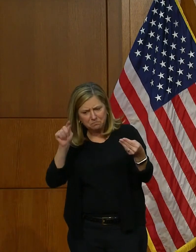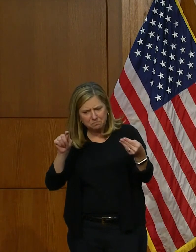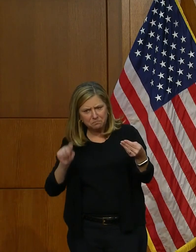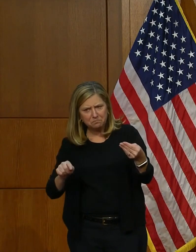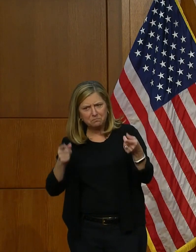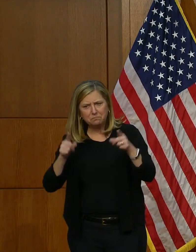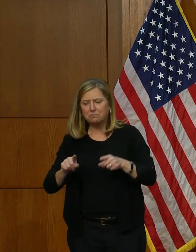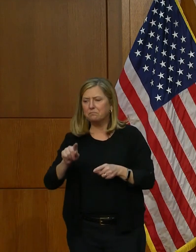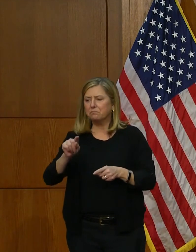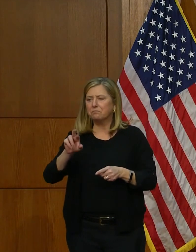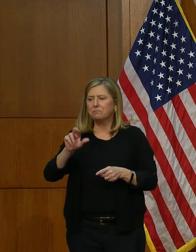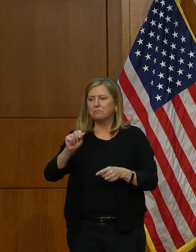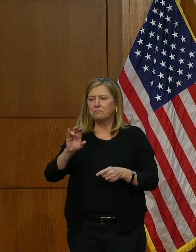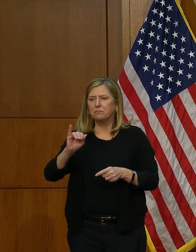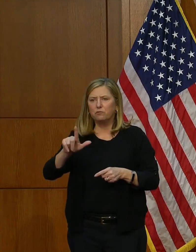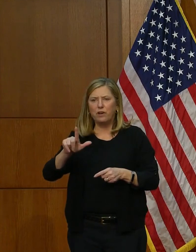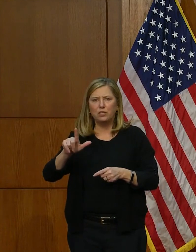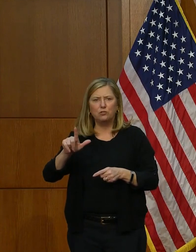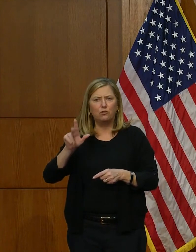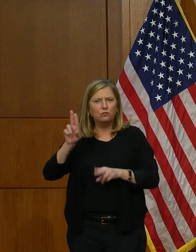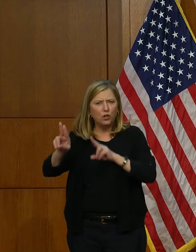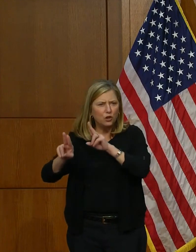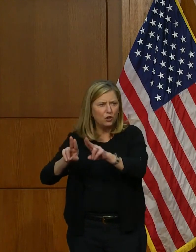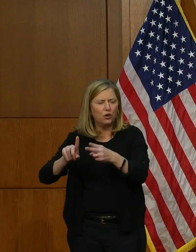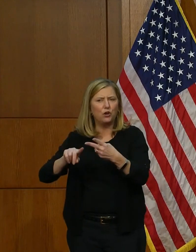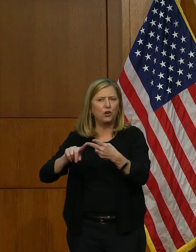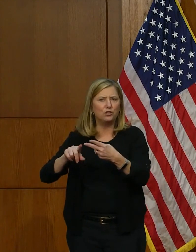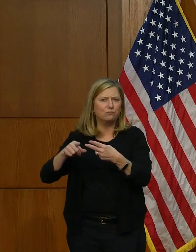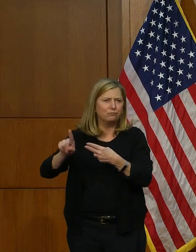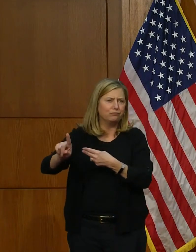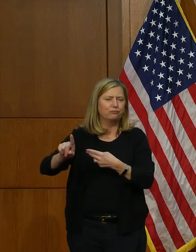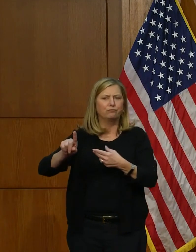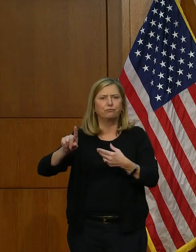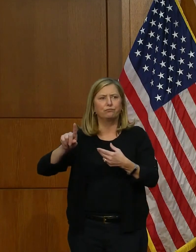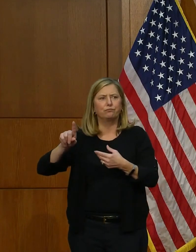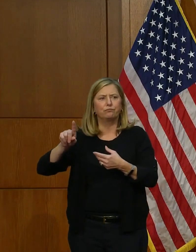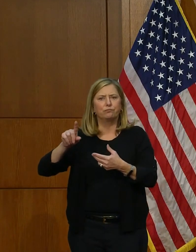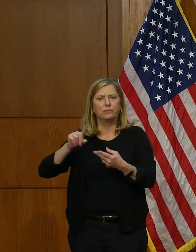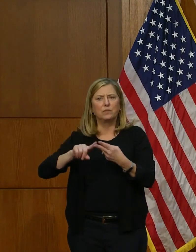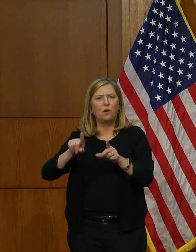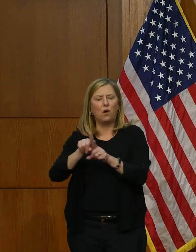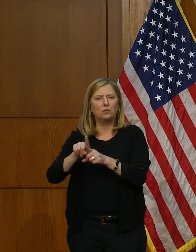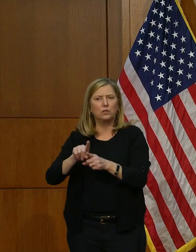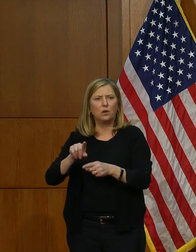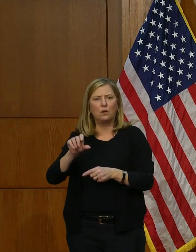APPARENTLY THEY FOUND SOME